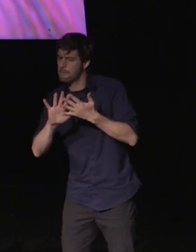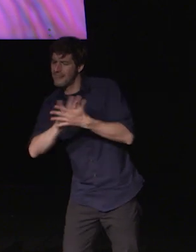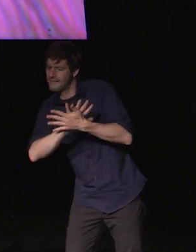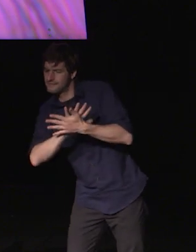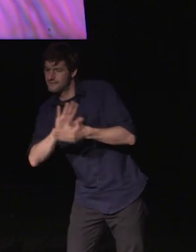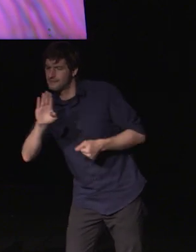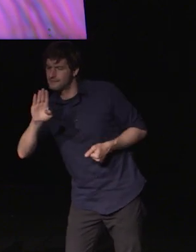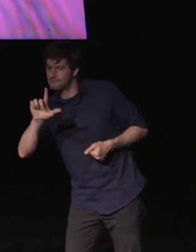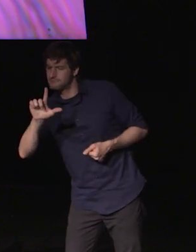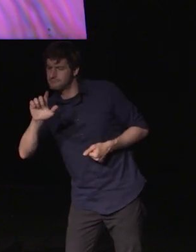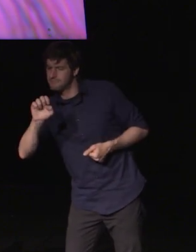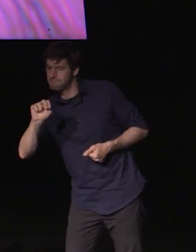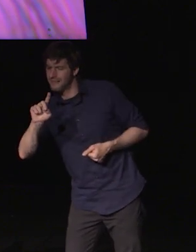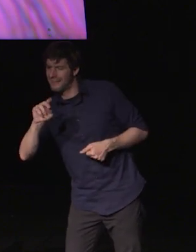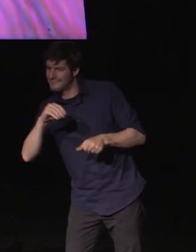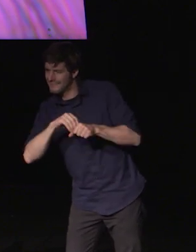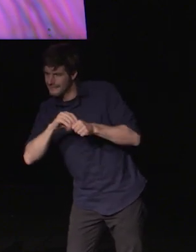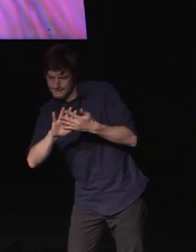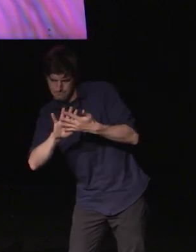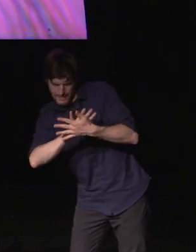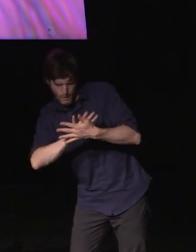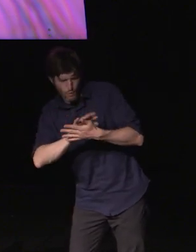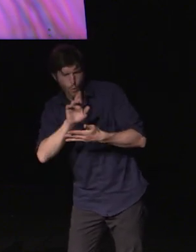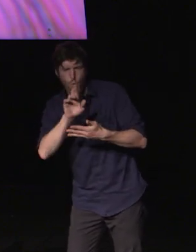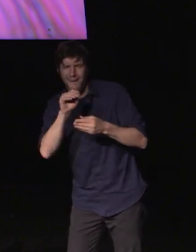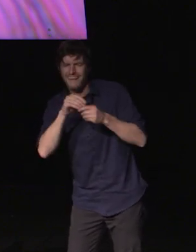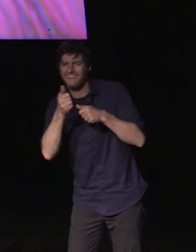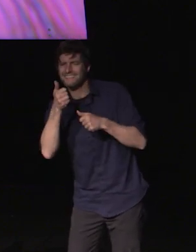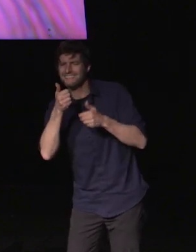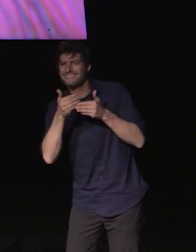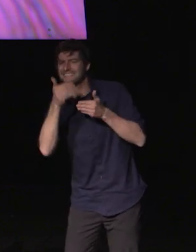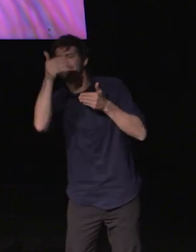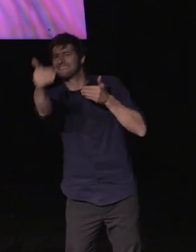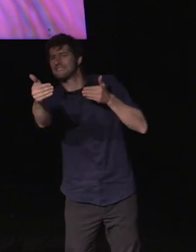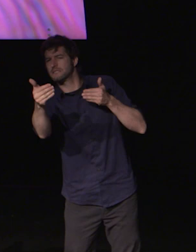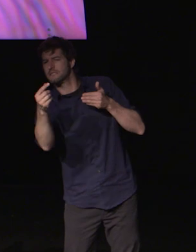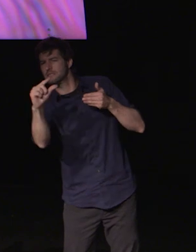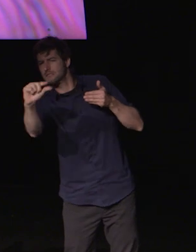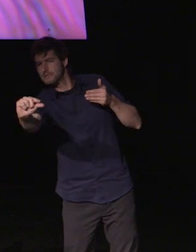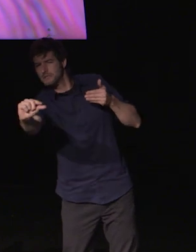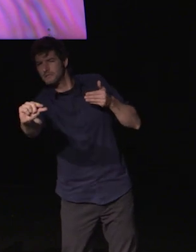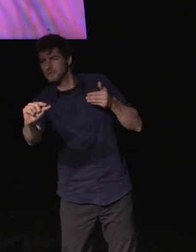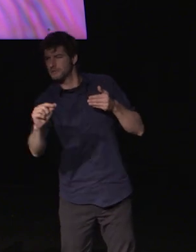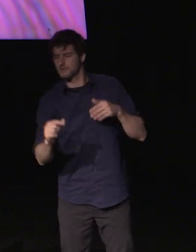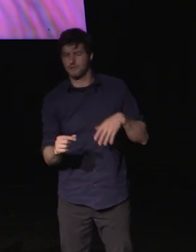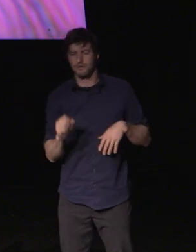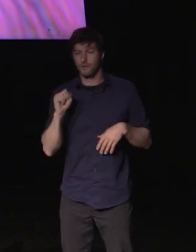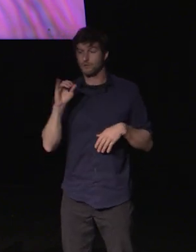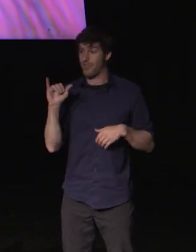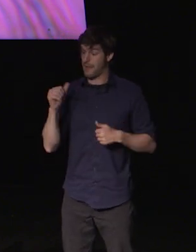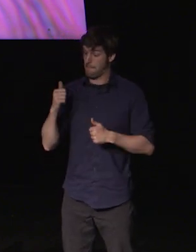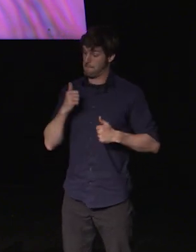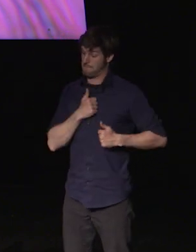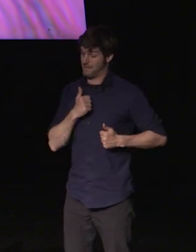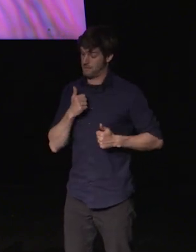or that are often at distance or a combination of things. So, you know, military shooters, not so much into those